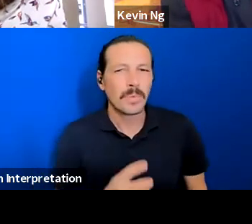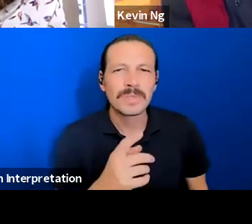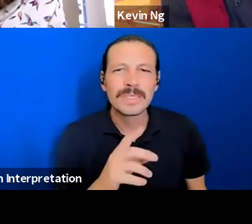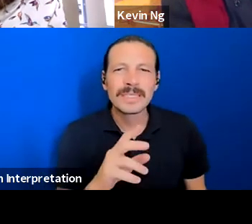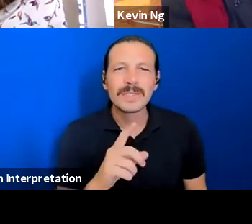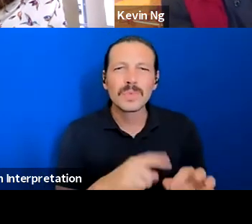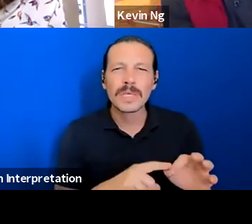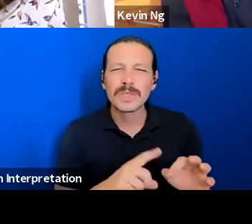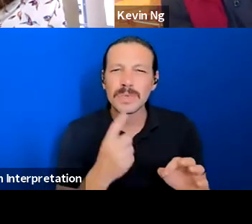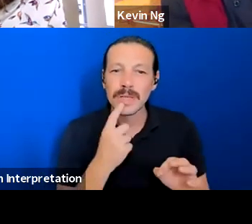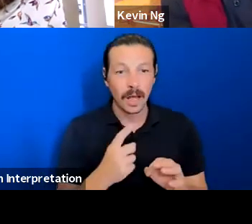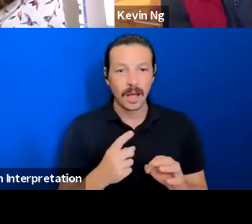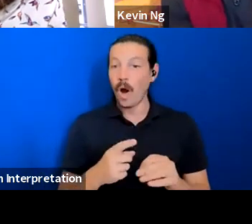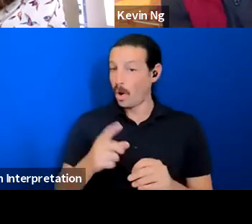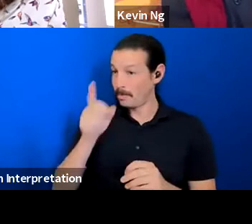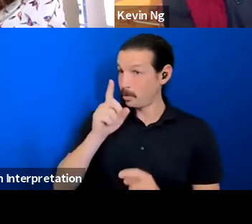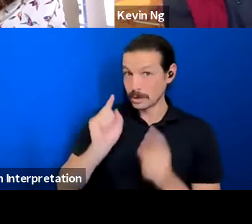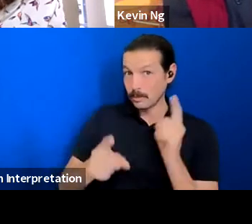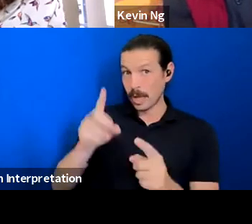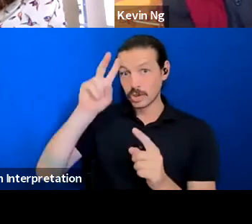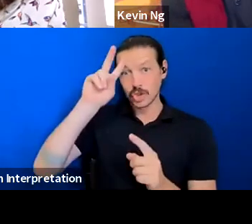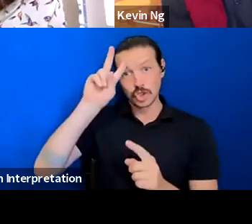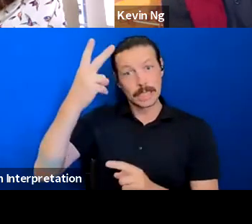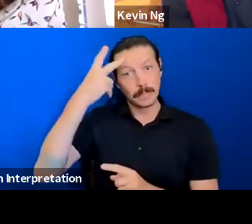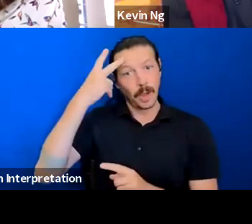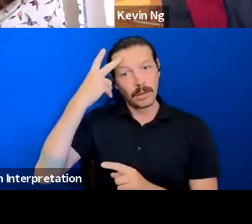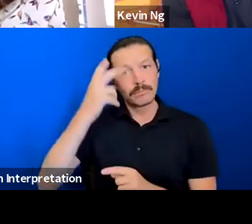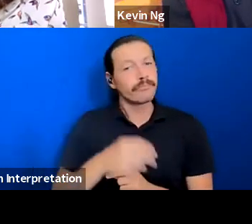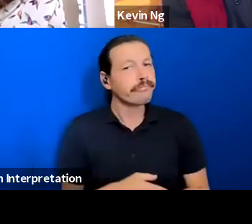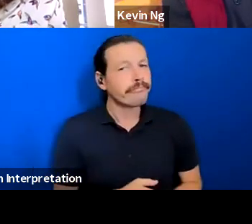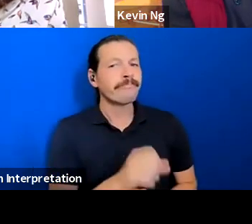I think people really do. I mean I don't know if this is